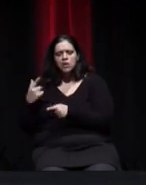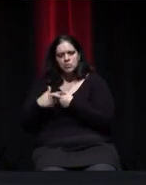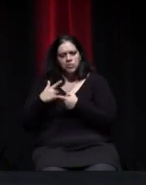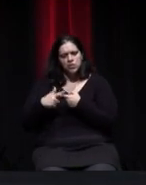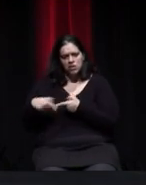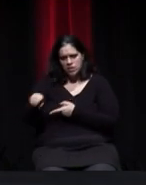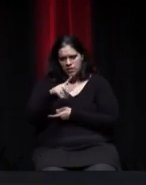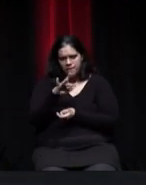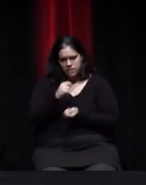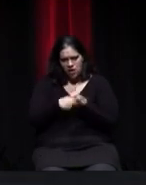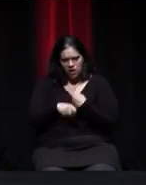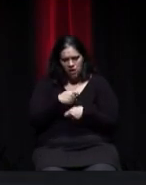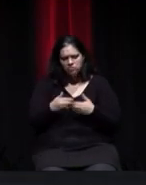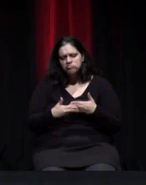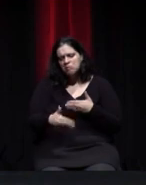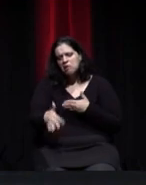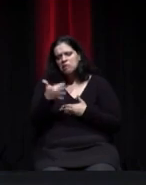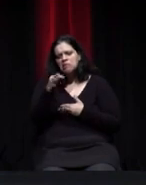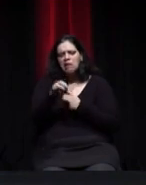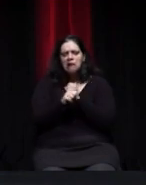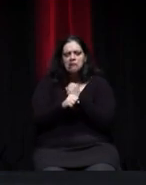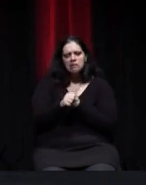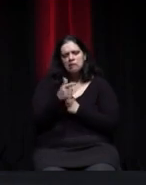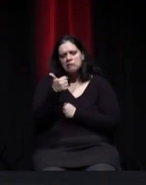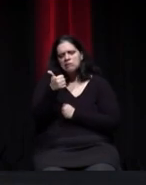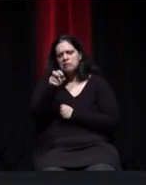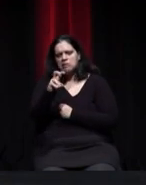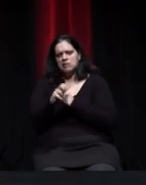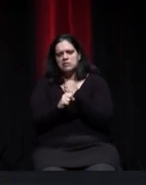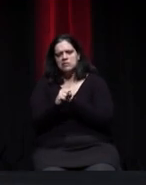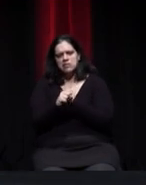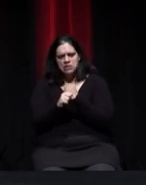In ten, 15 years, we'll have other universities of excellence,